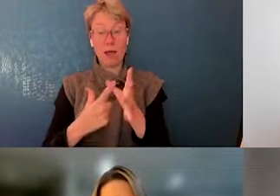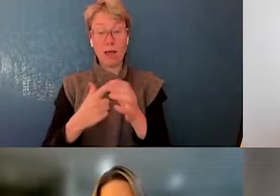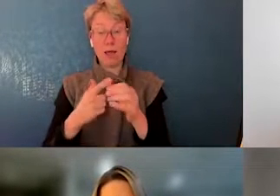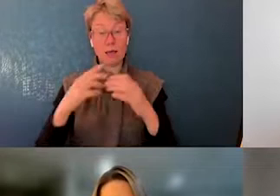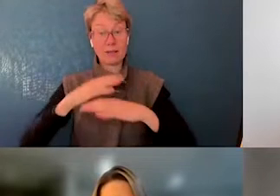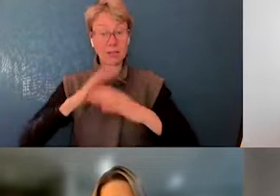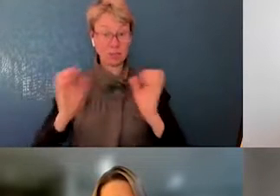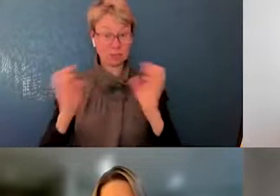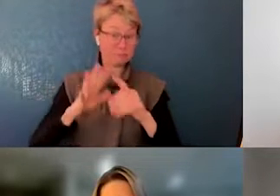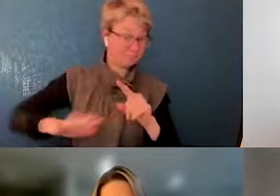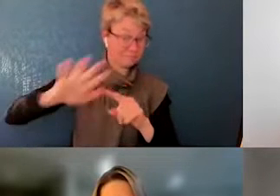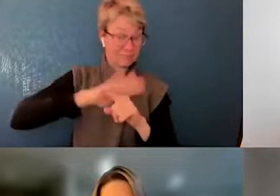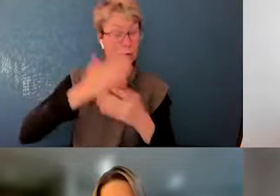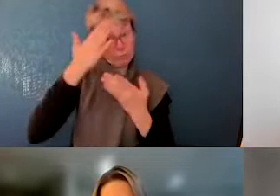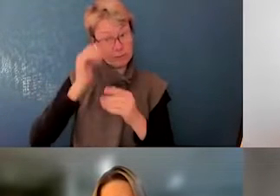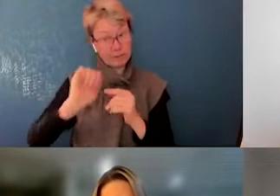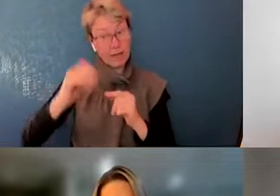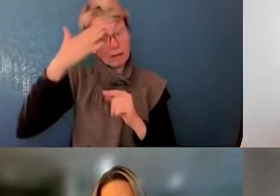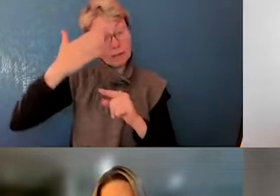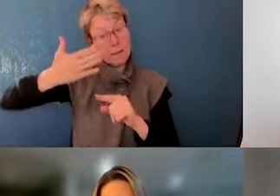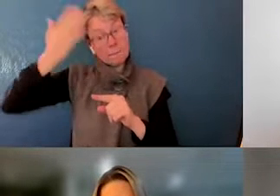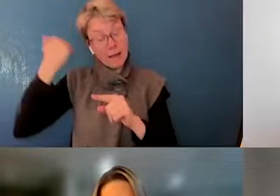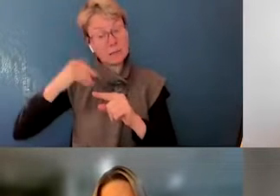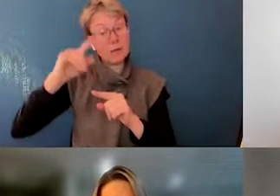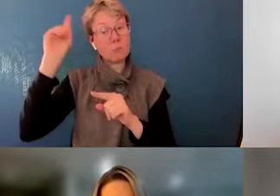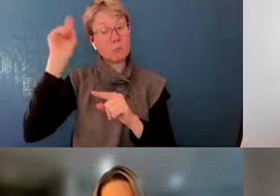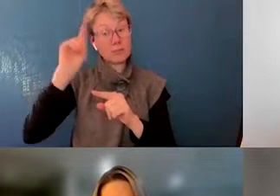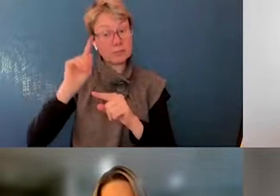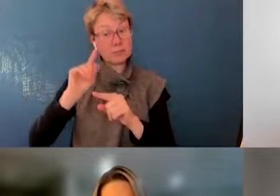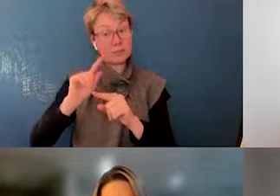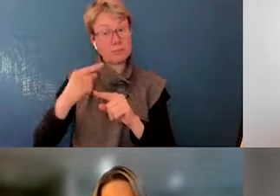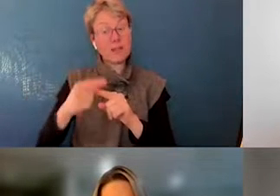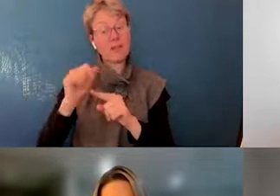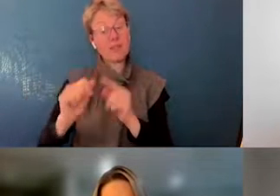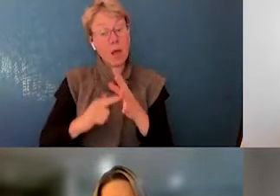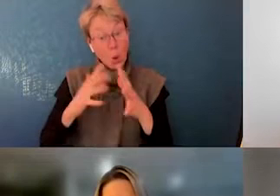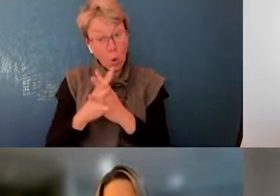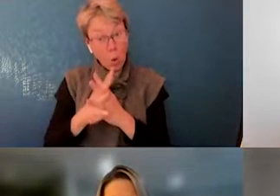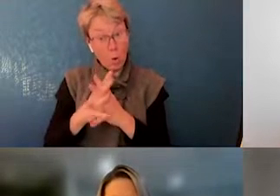their Elders past and present and to their laws and customs we also extend our respect to First